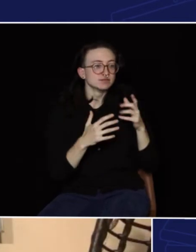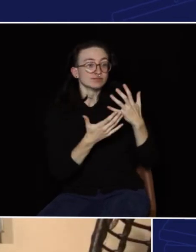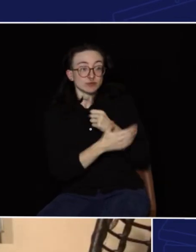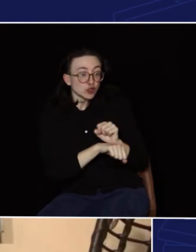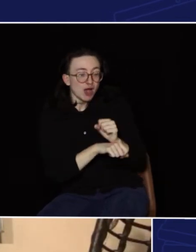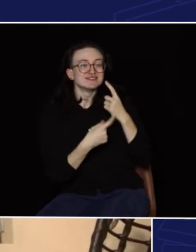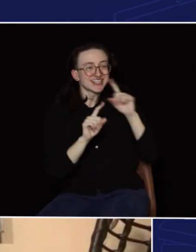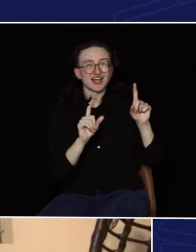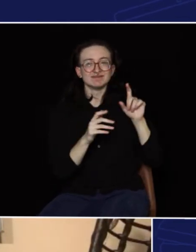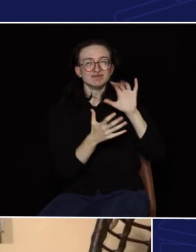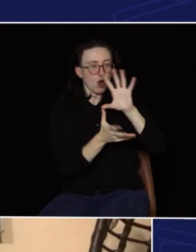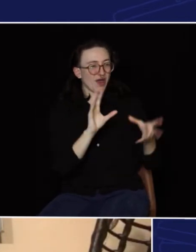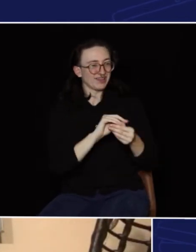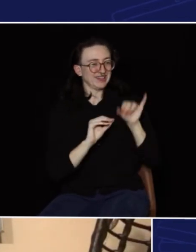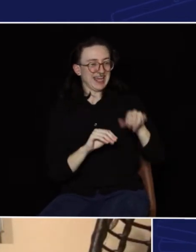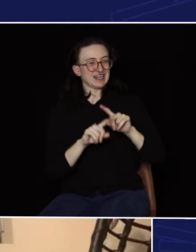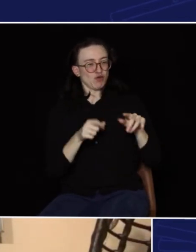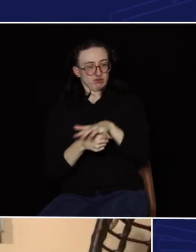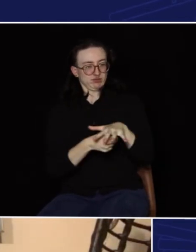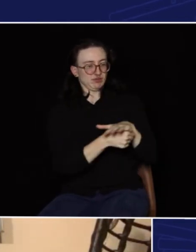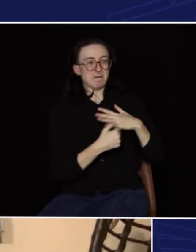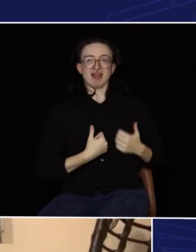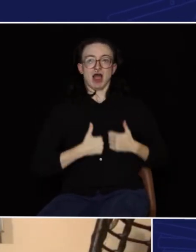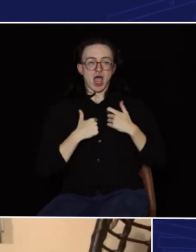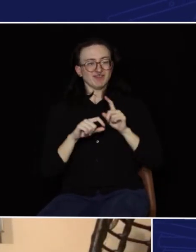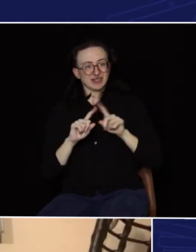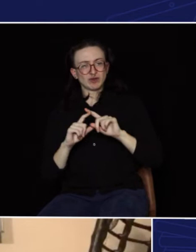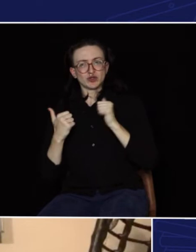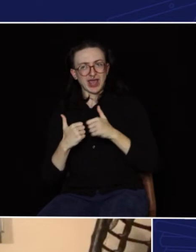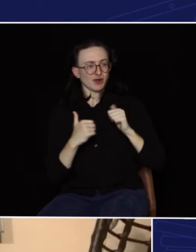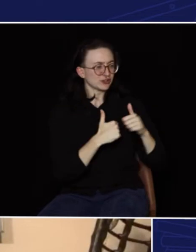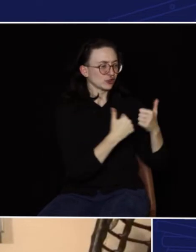different phases of my life, dealing with a different set of challenges, are something I’m proud of.